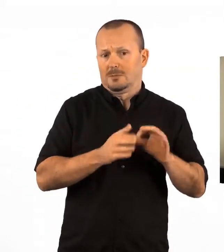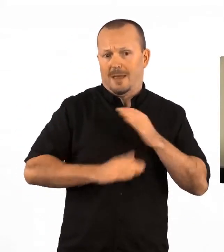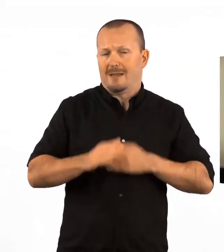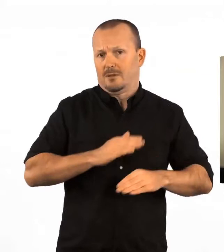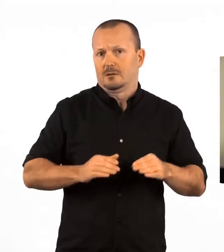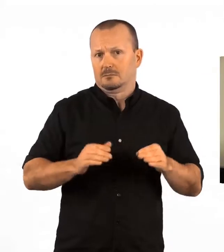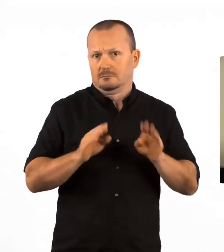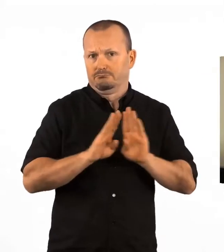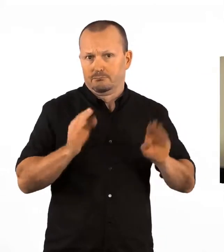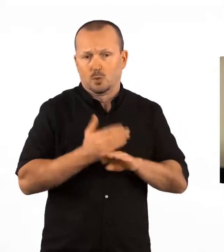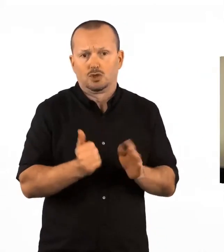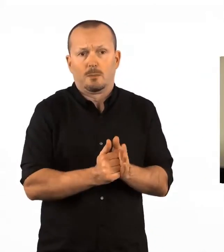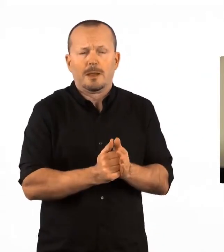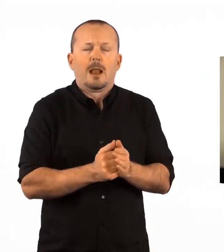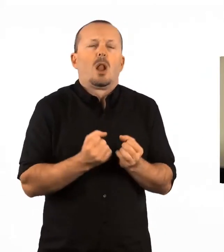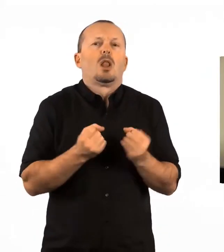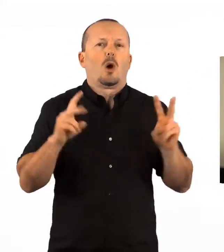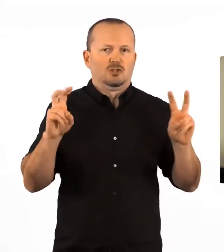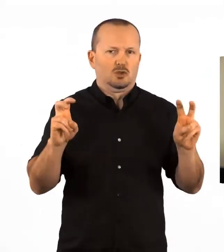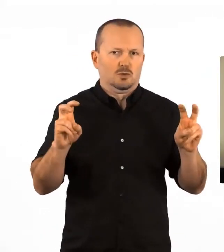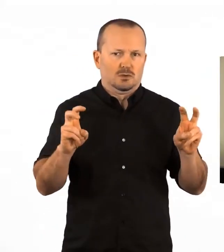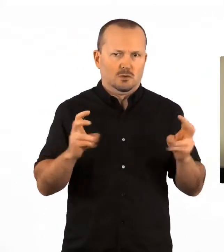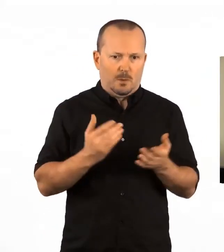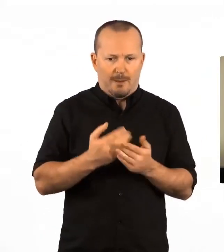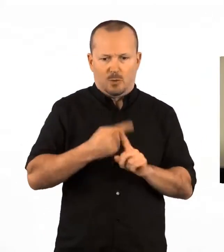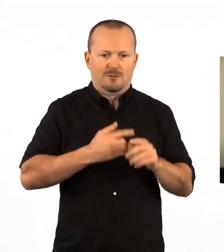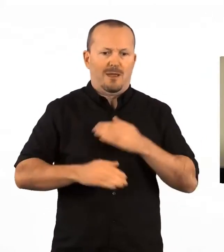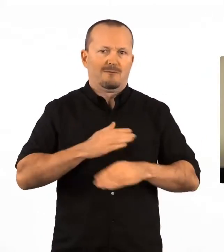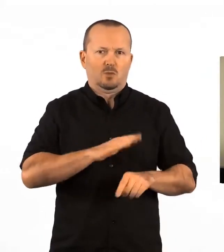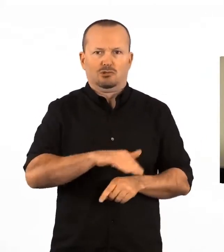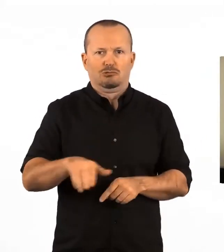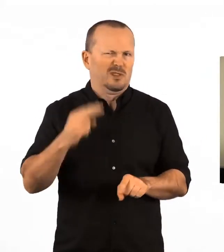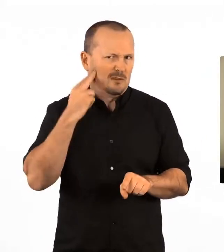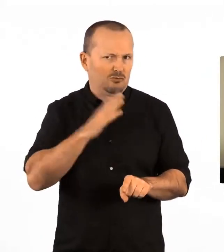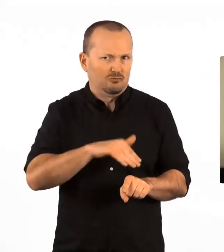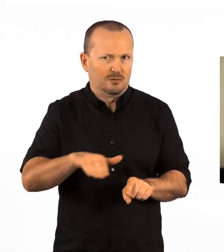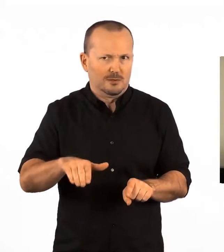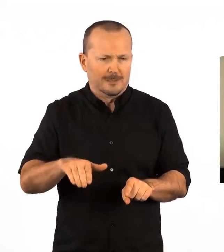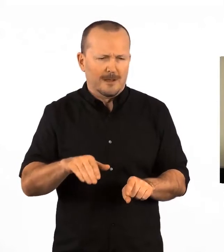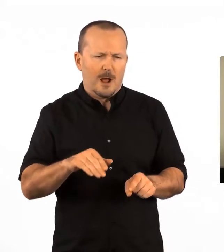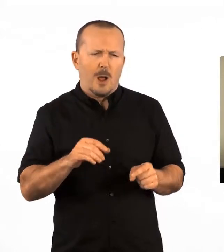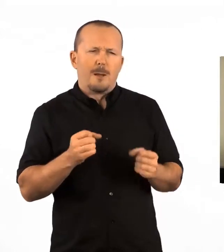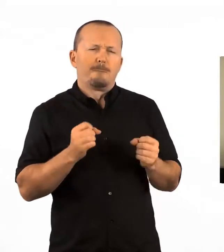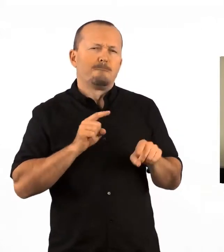management and a lot of it is to do with communication levels. When children don’t have the communication